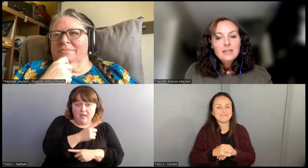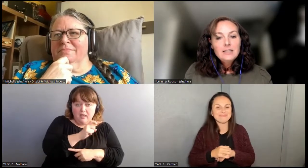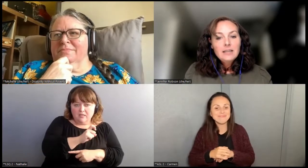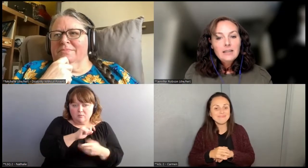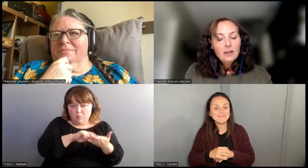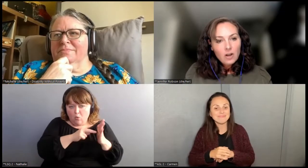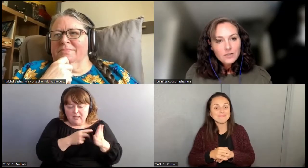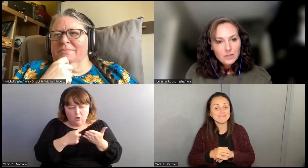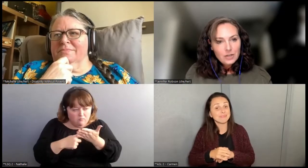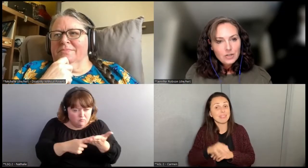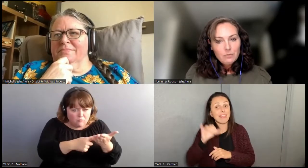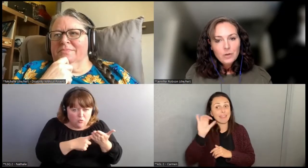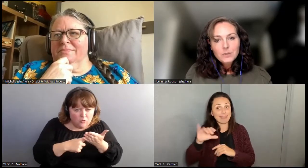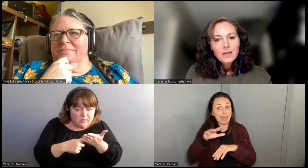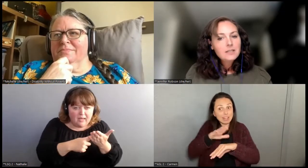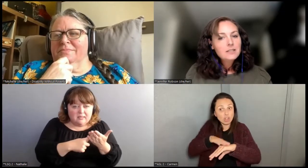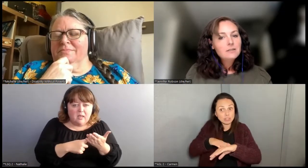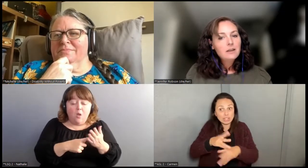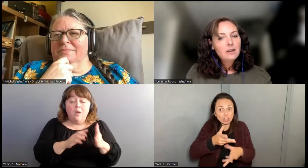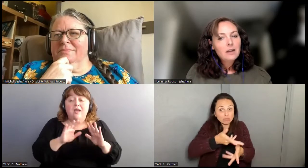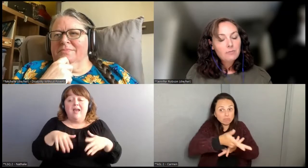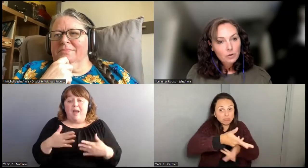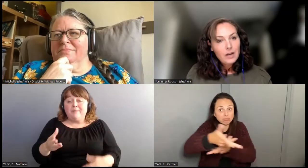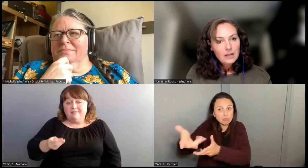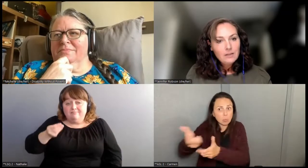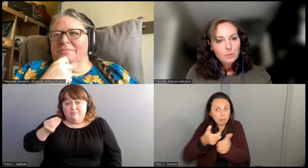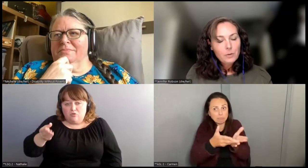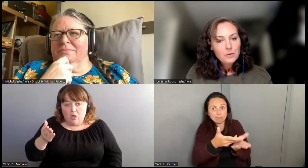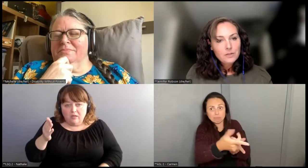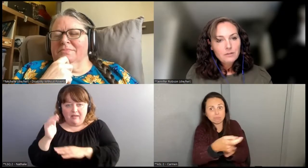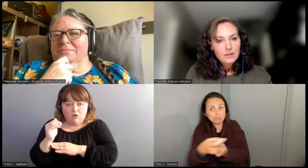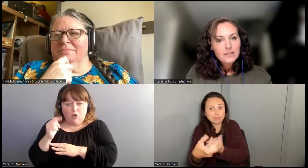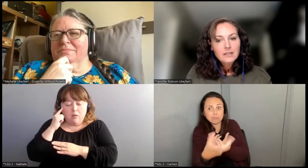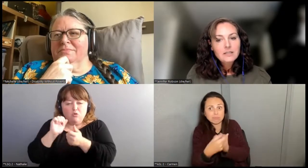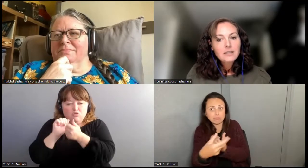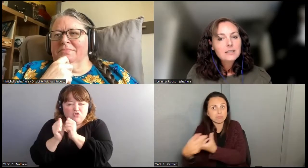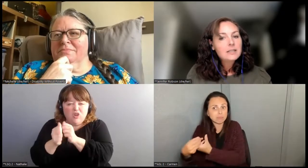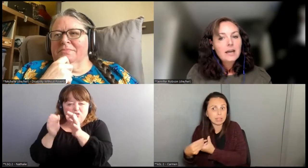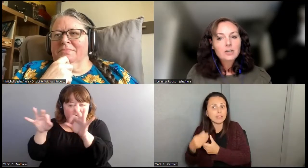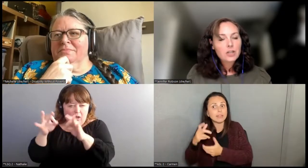AND THAT CONSULTATION PROCESS FOR CREATING THE PROPOSAL AT THE FRONT END ISN'T ACTUALLY